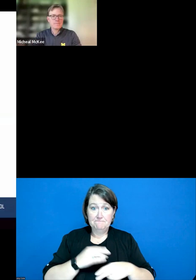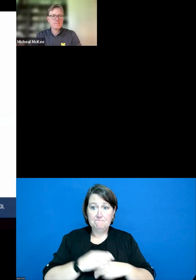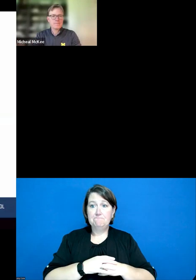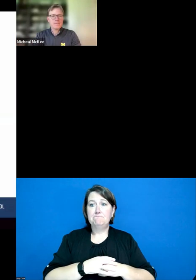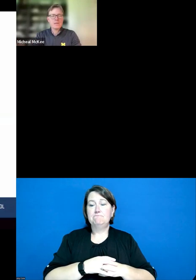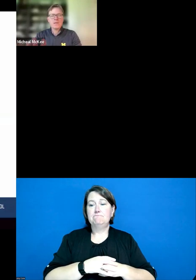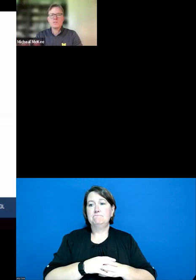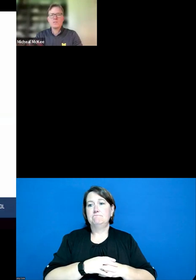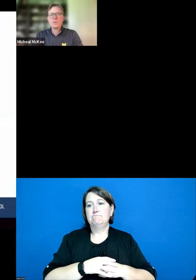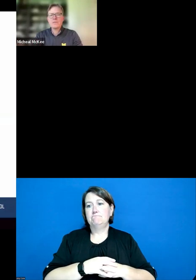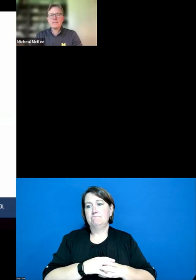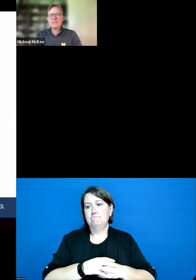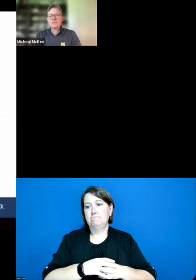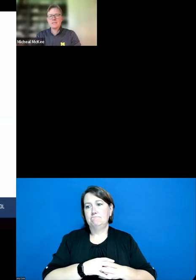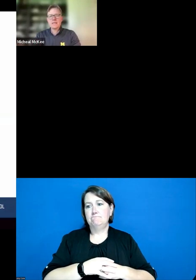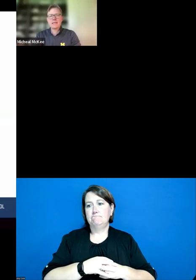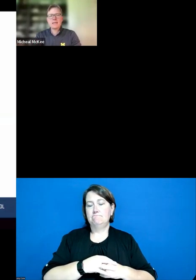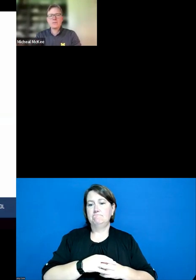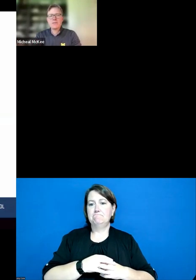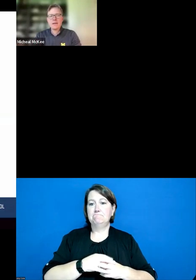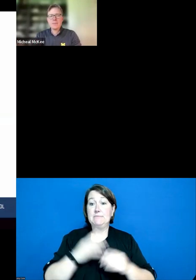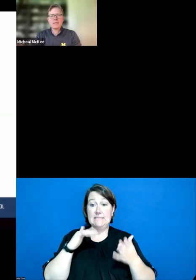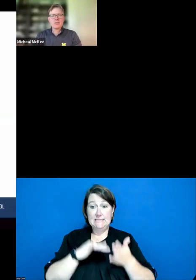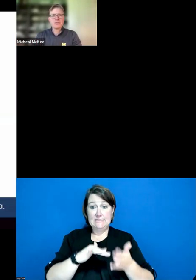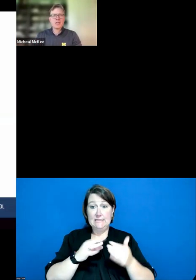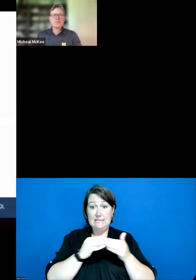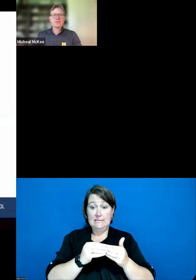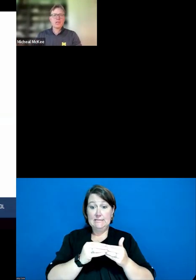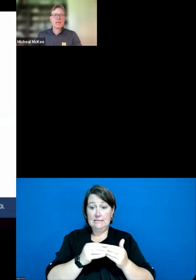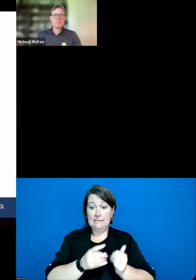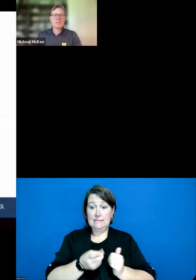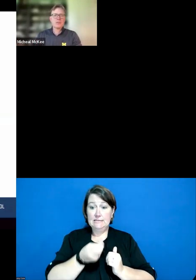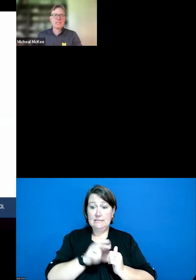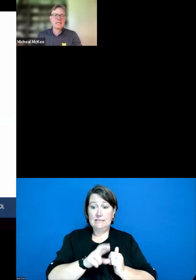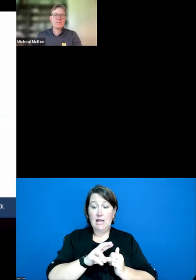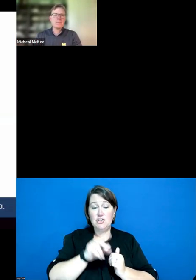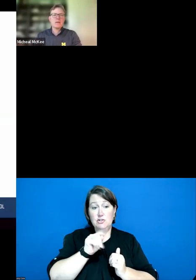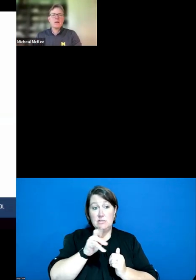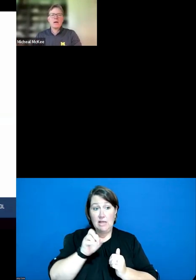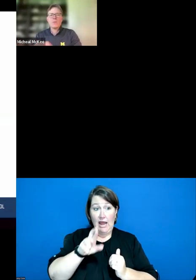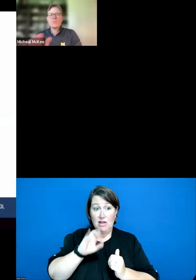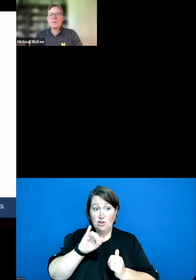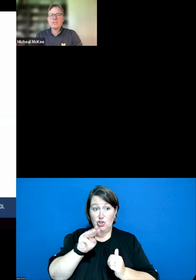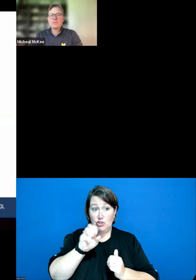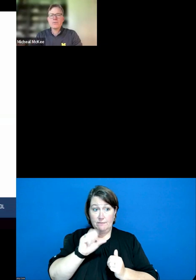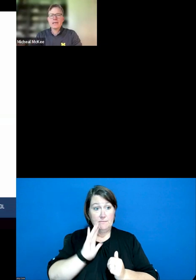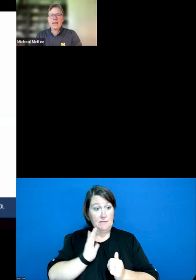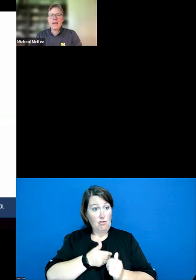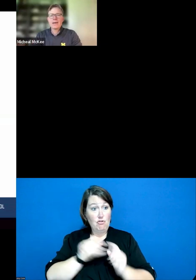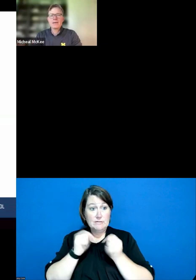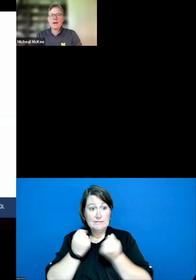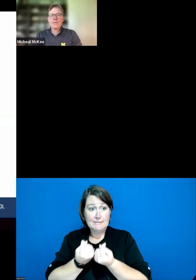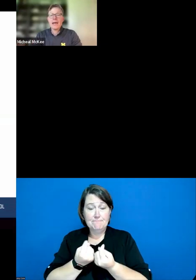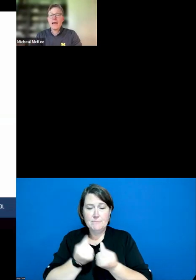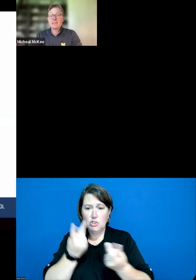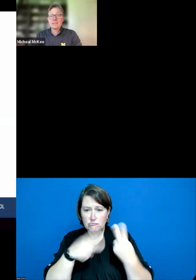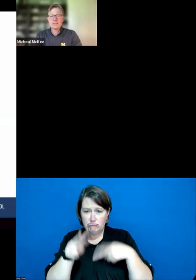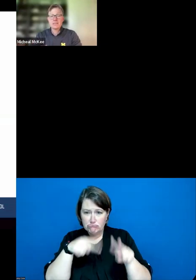So this is a study that was led by doctor Tyler James and our team really just looking at the access